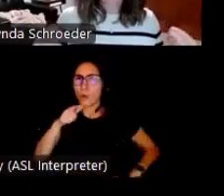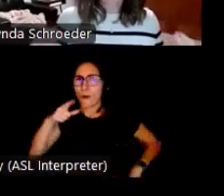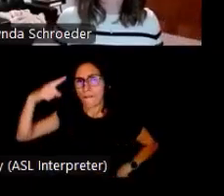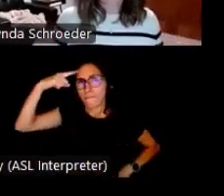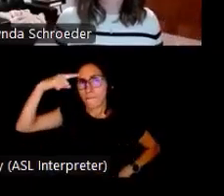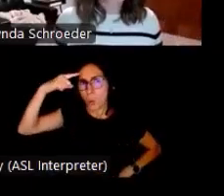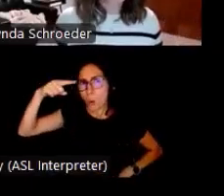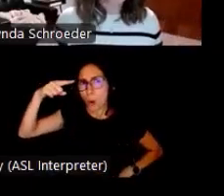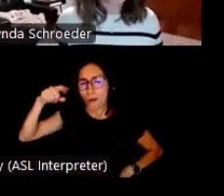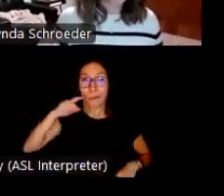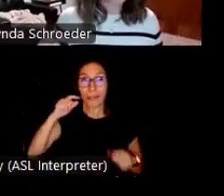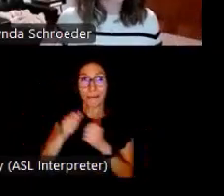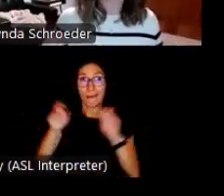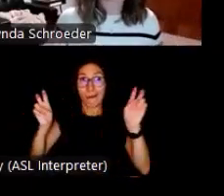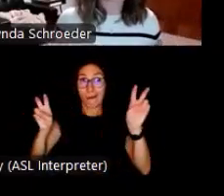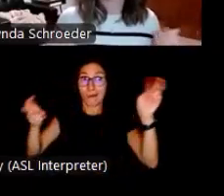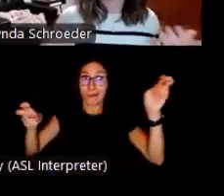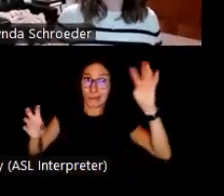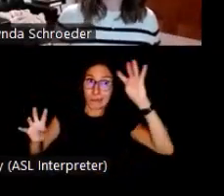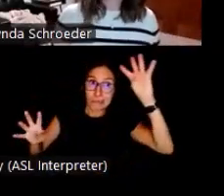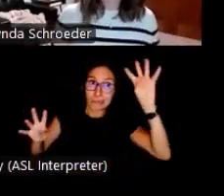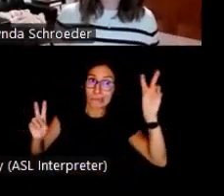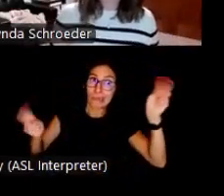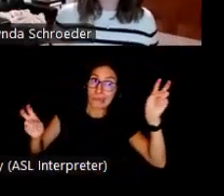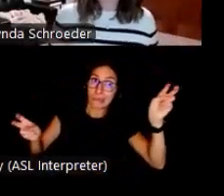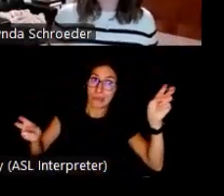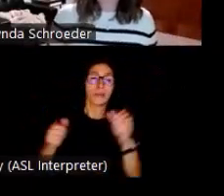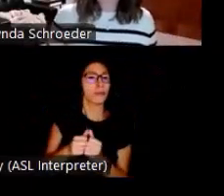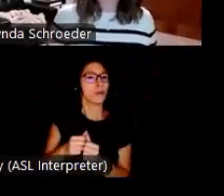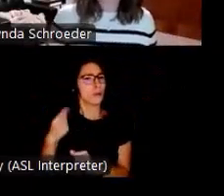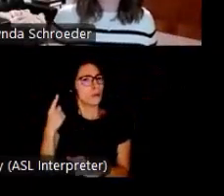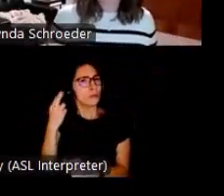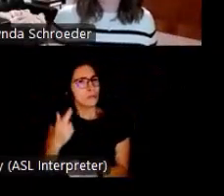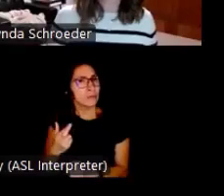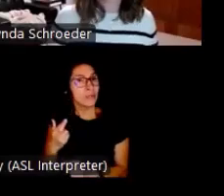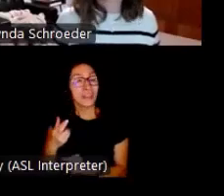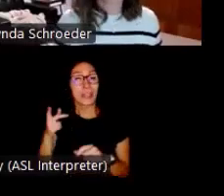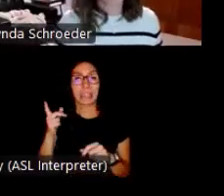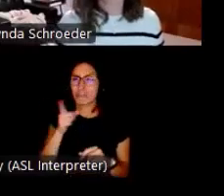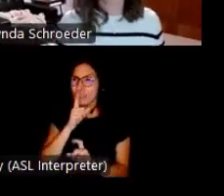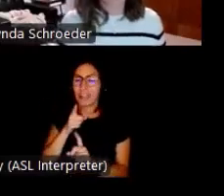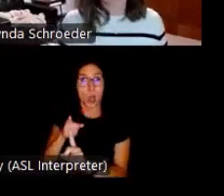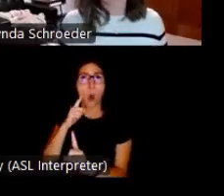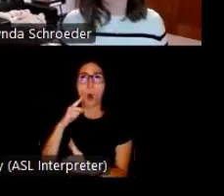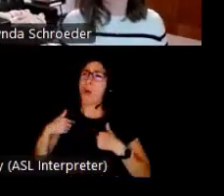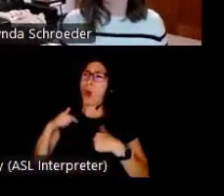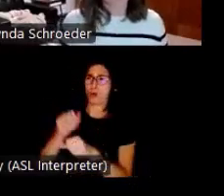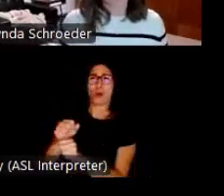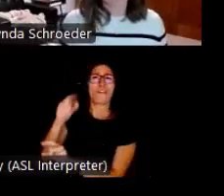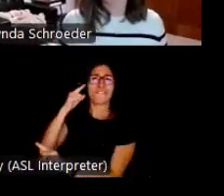areas, we should be doing work with rural communities and not for rural communities.